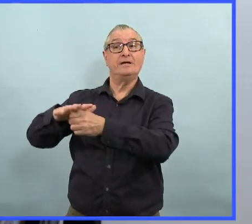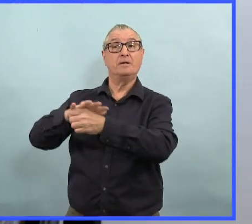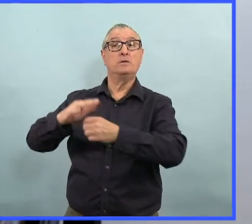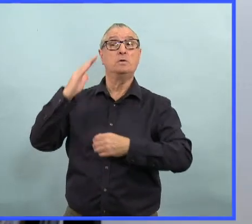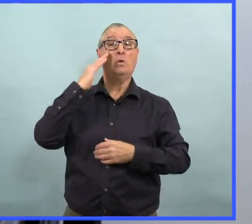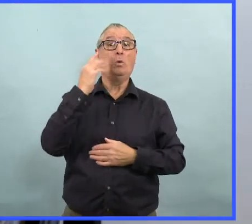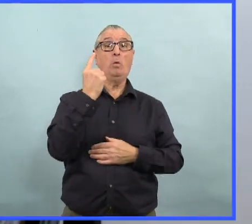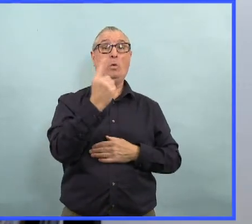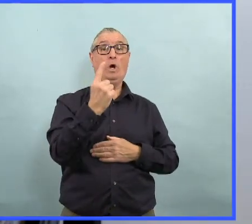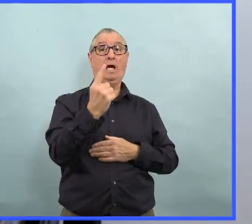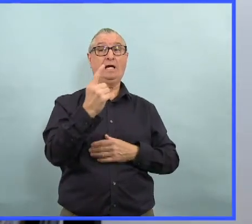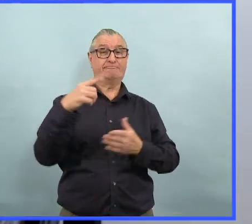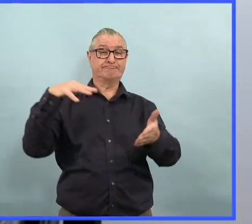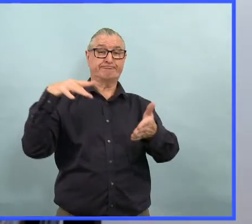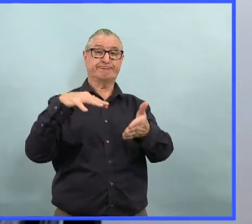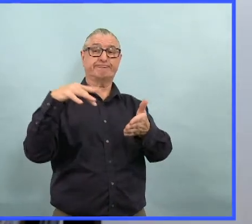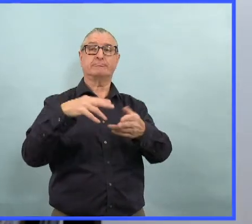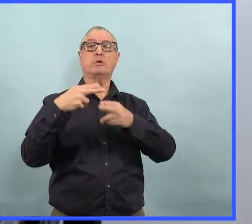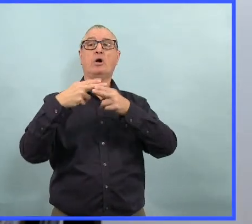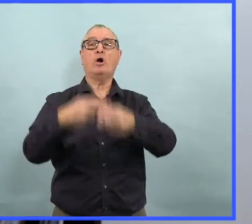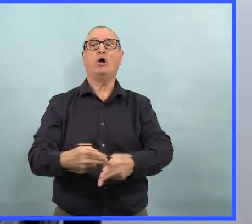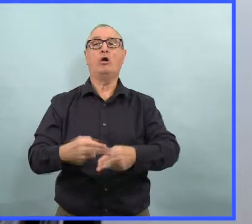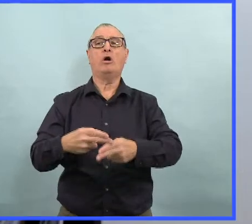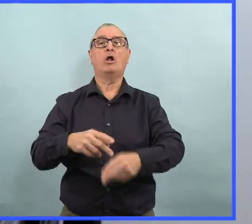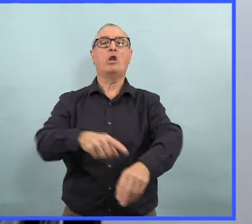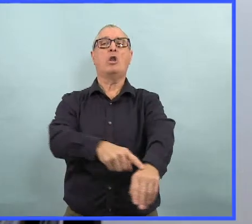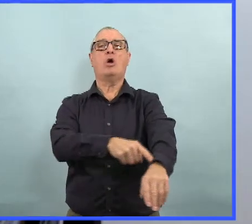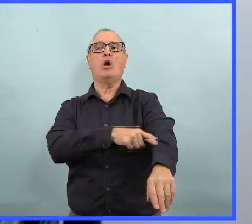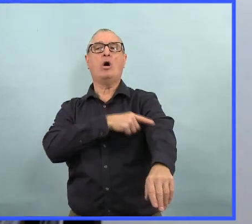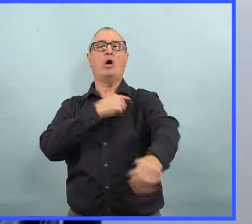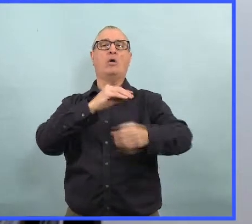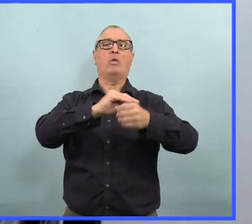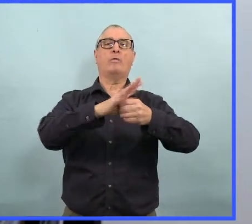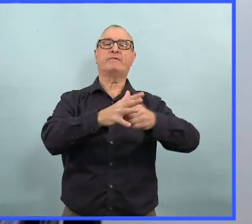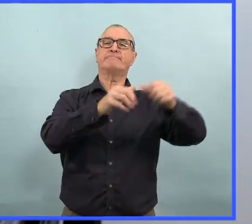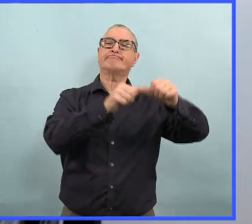so long covet is the term used to describe symptoms that do not fully recover for weeks